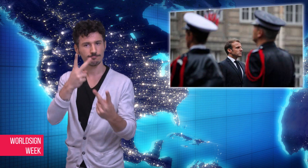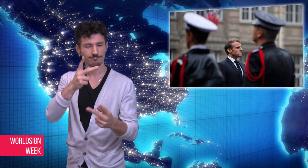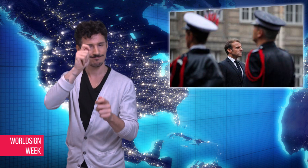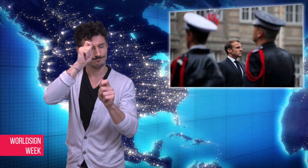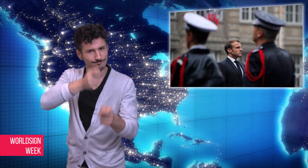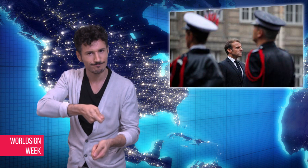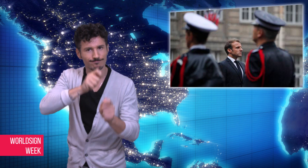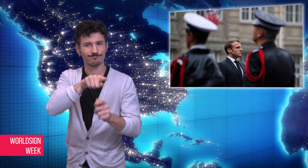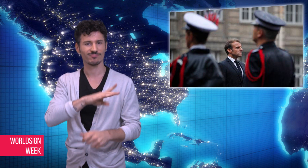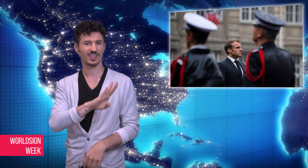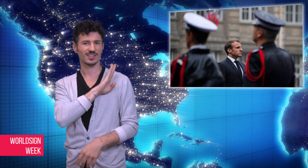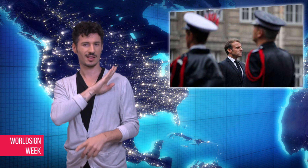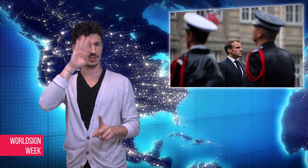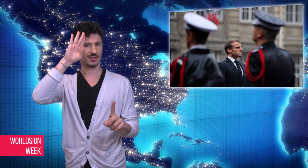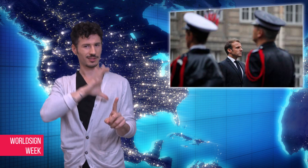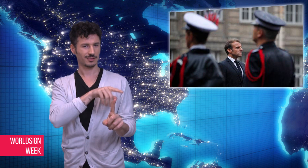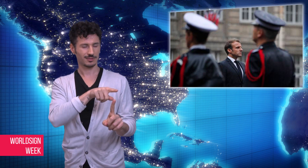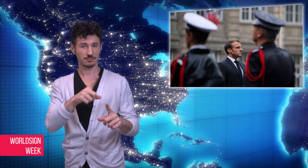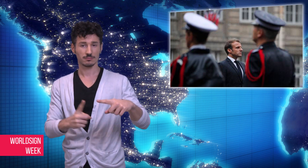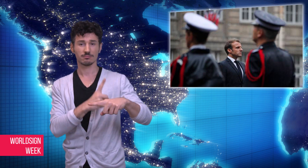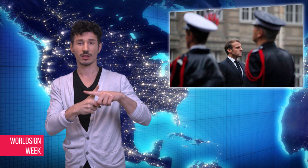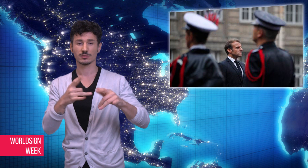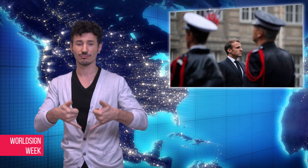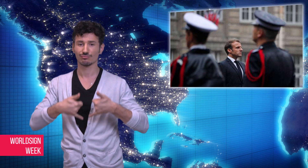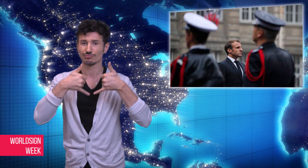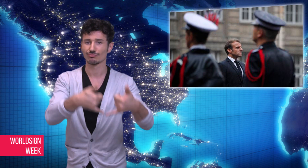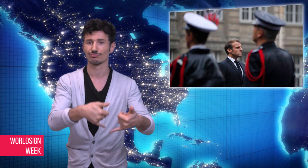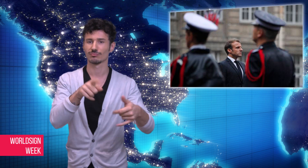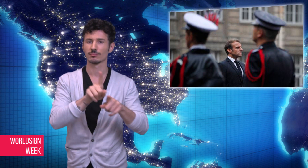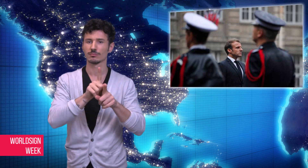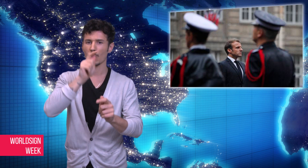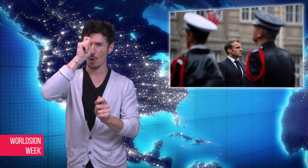awarded them with the Legion of Honor.